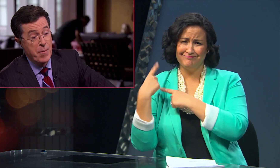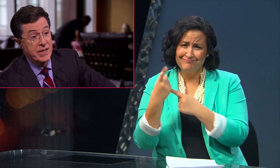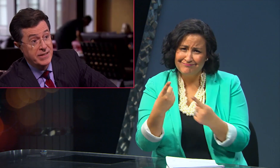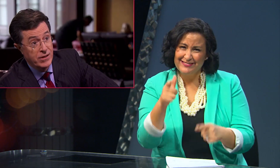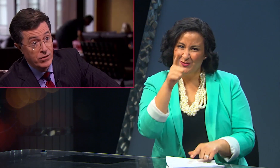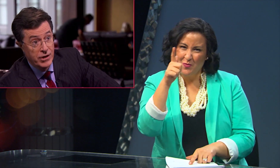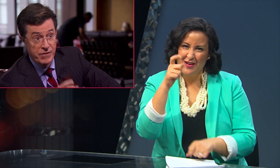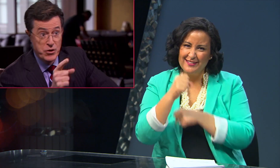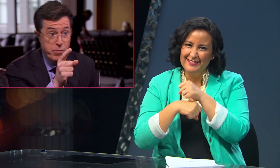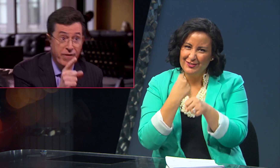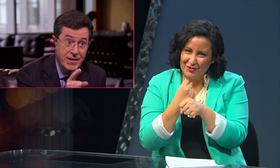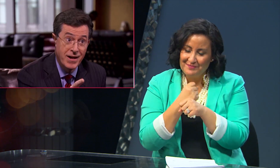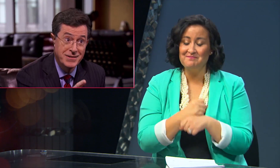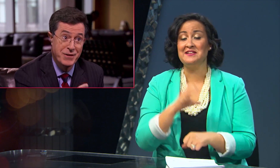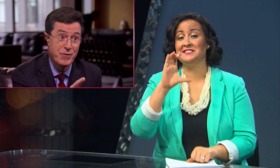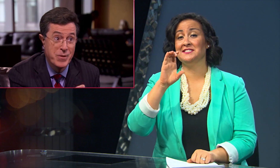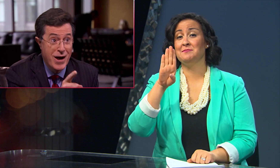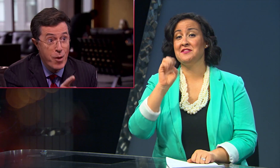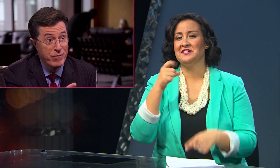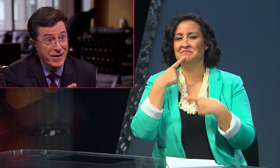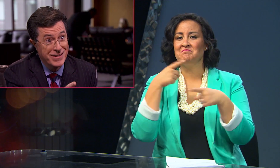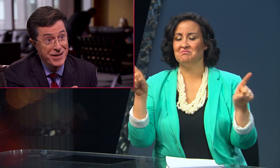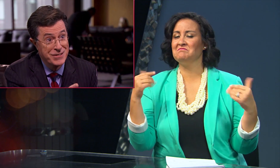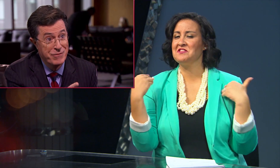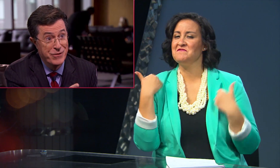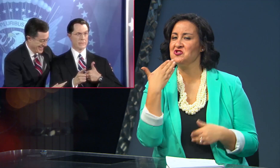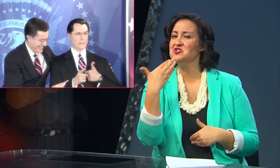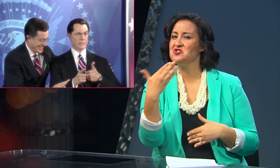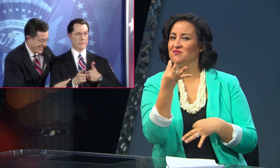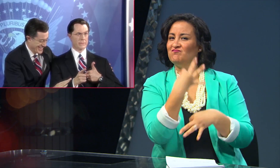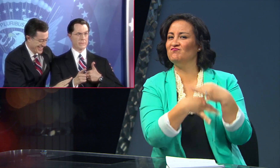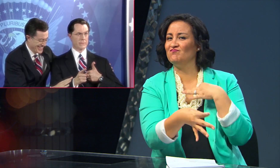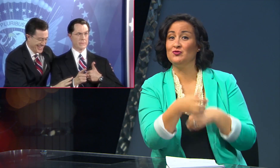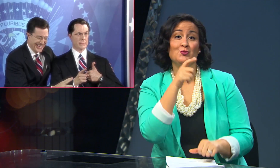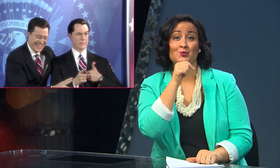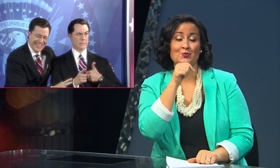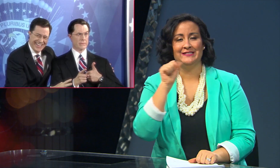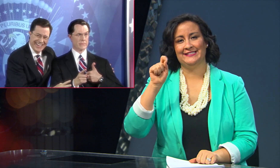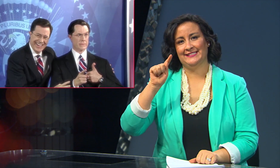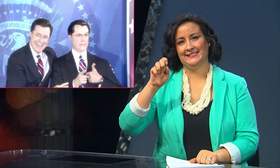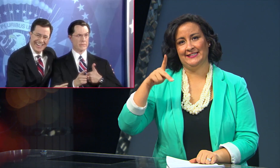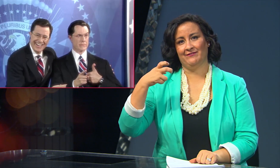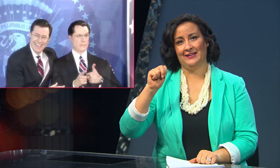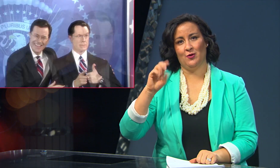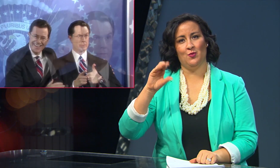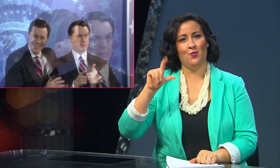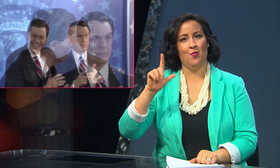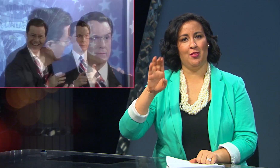THE SHOW IN GOOD HANDS, THOUGH, AS CBS ANNOUNCED HE WILL BE SUCCEEDED BY STEPHEN COLBERT (COAL-BEAR).